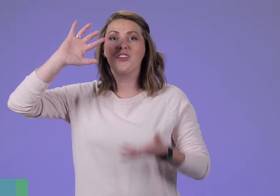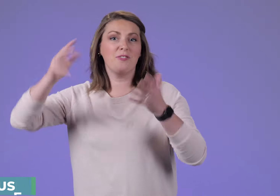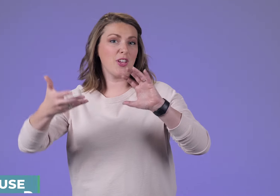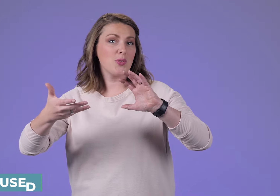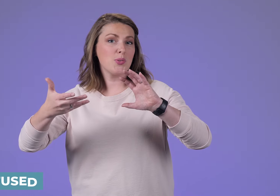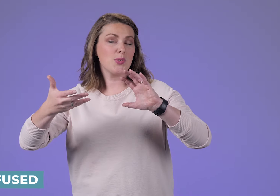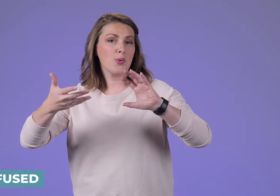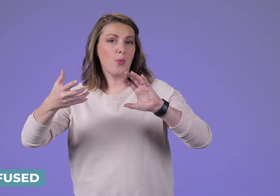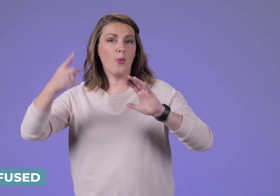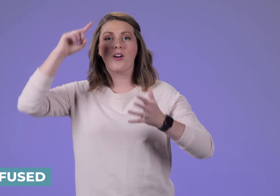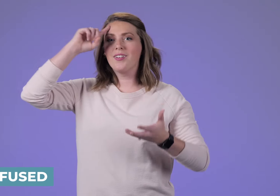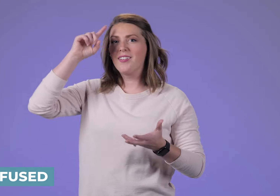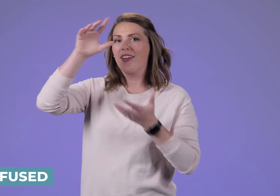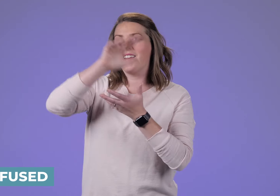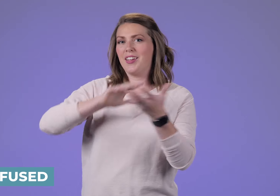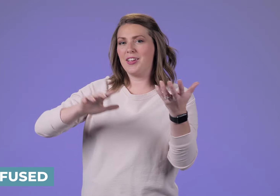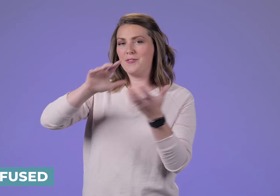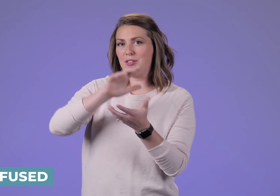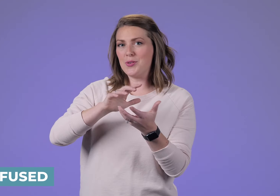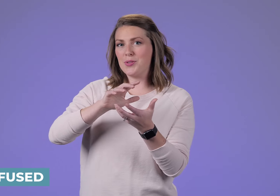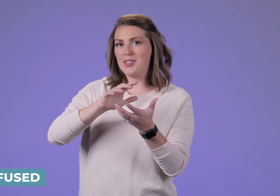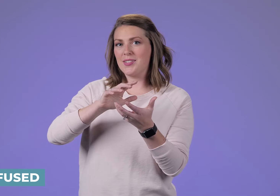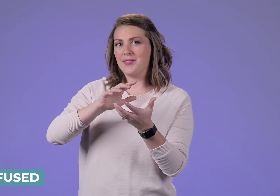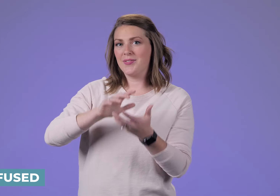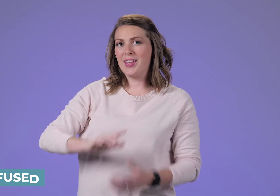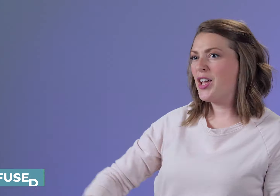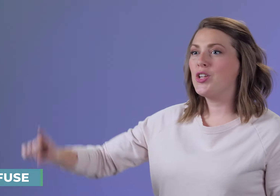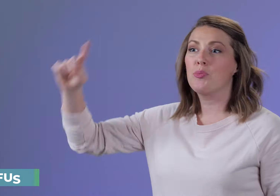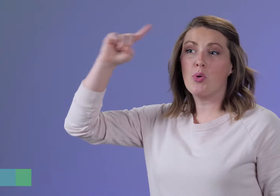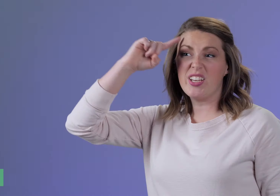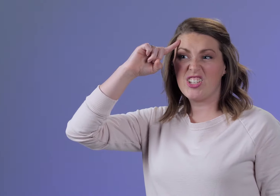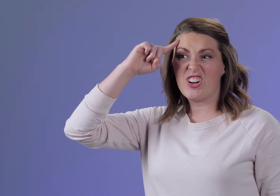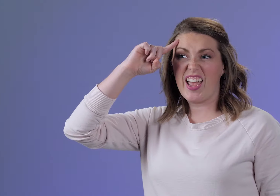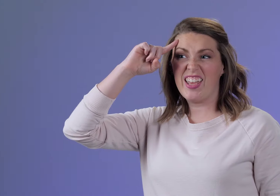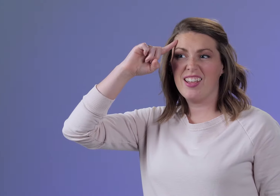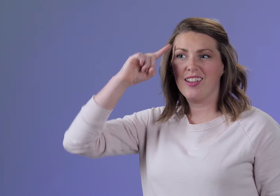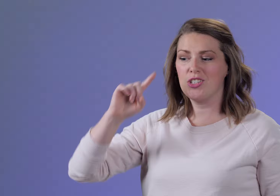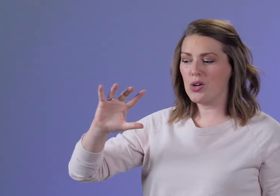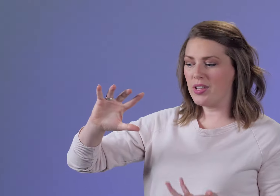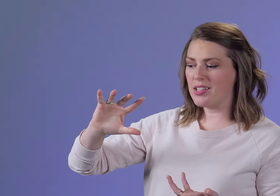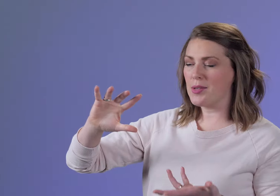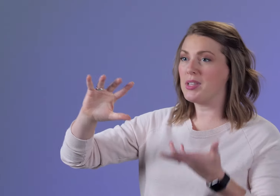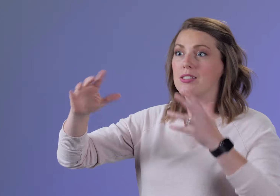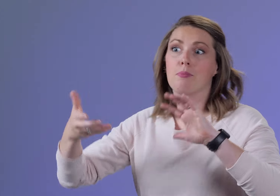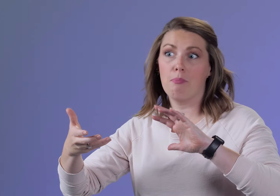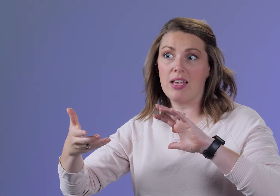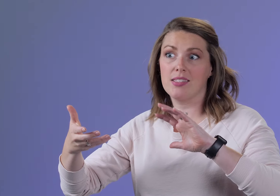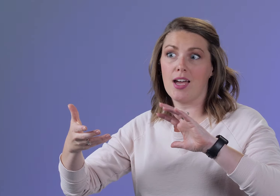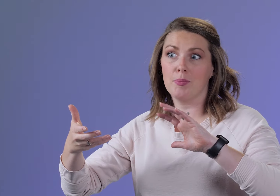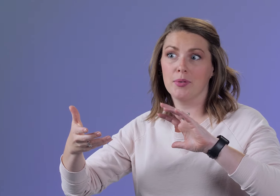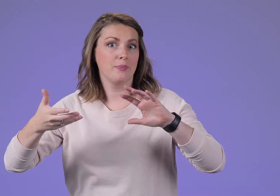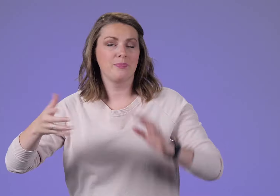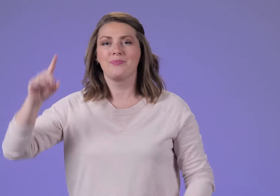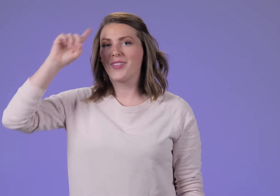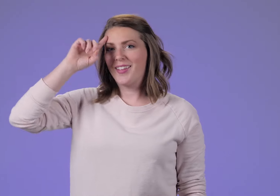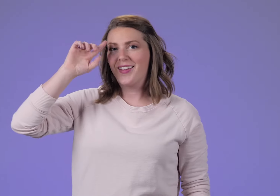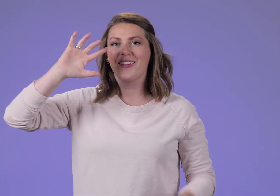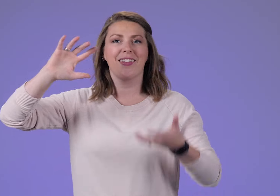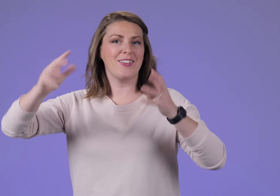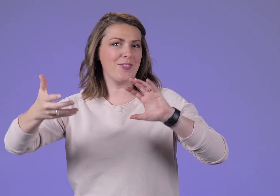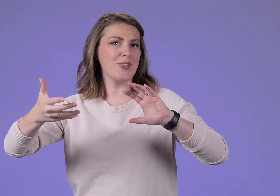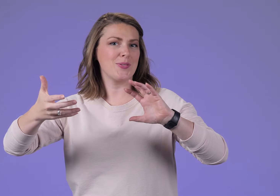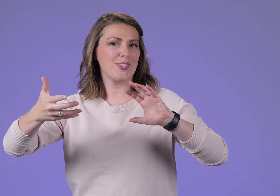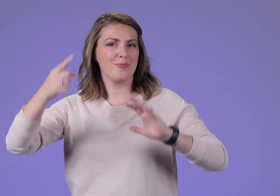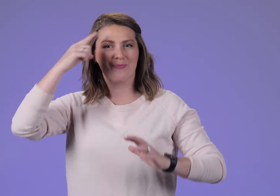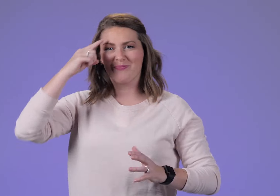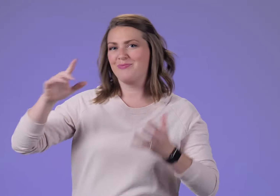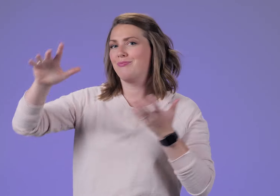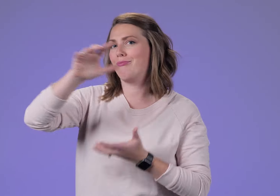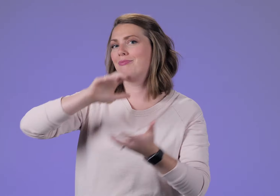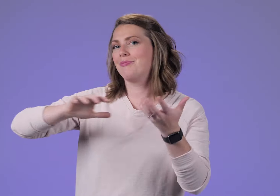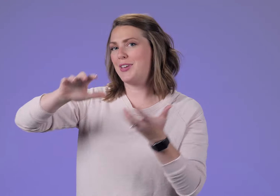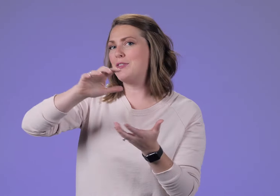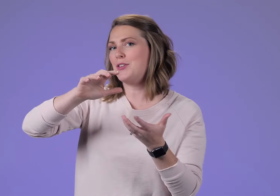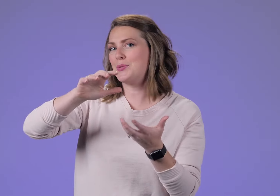'Confused or confused,' you're pointing to head and showing something is messed up, 'confused, confused.'